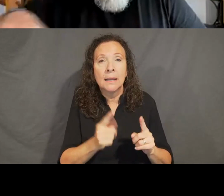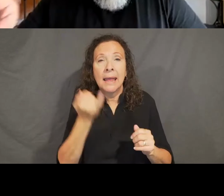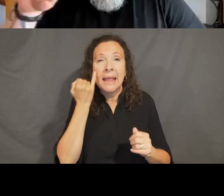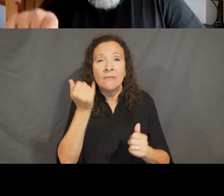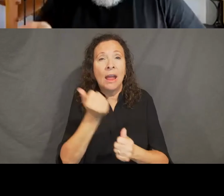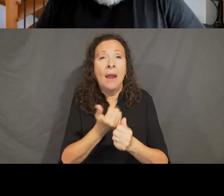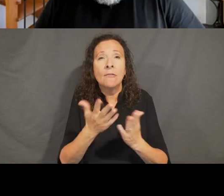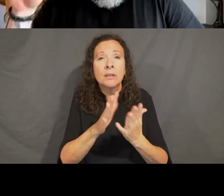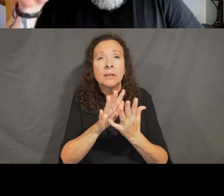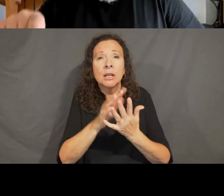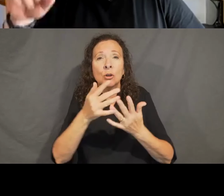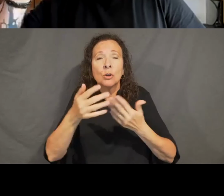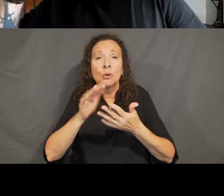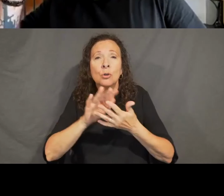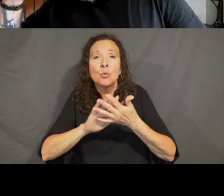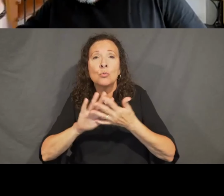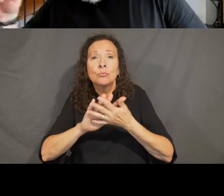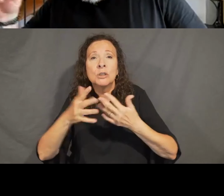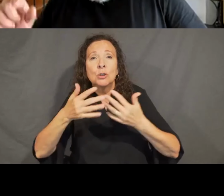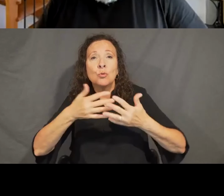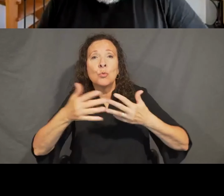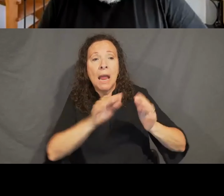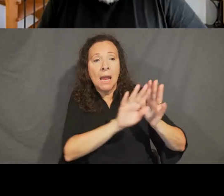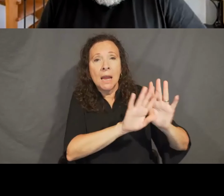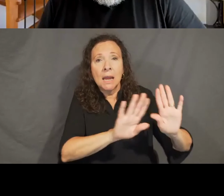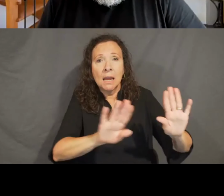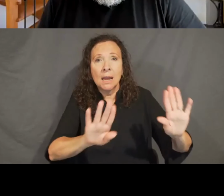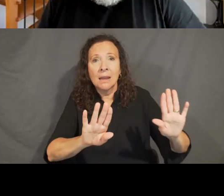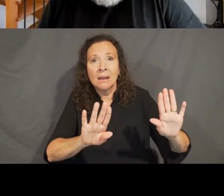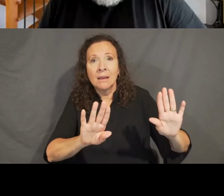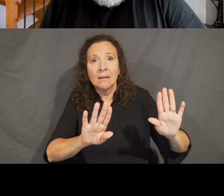we are all at a disadvantage when it comes to this.